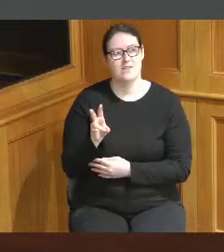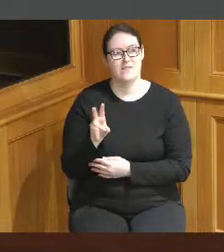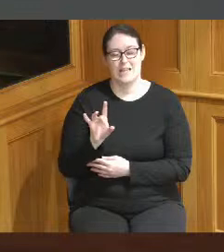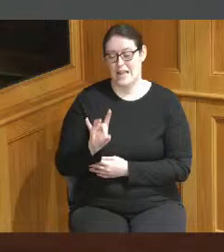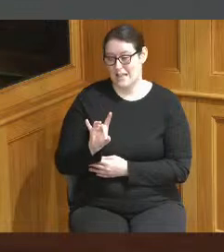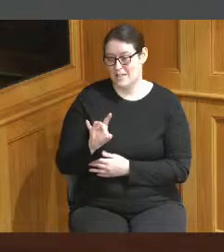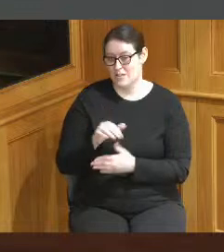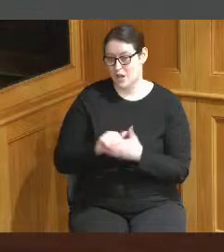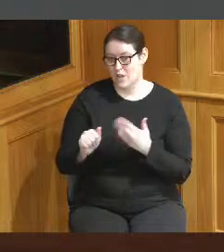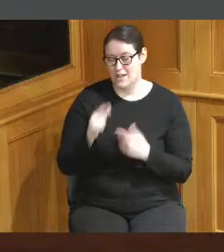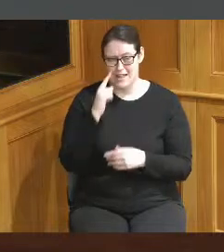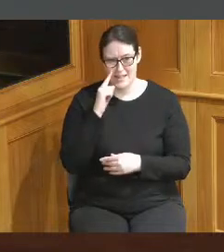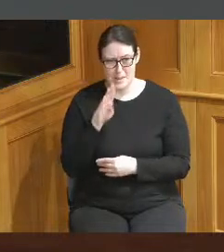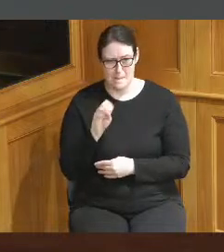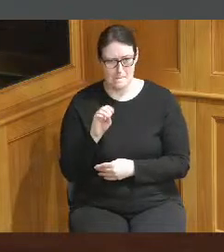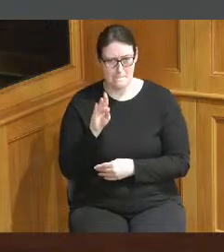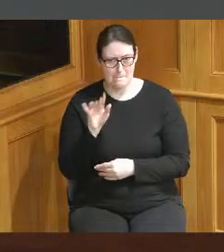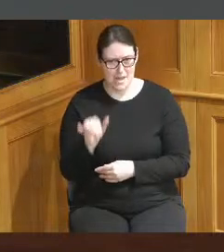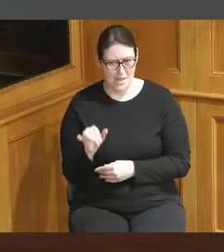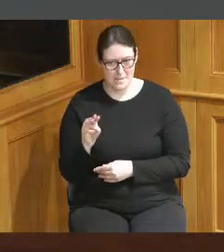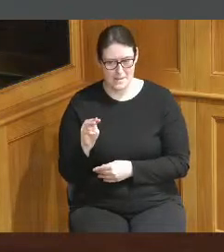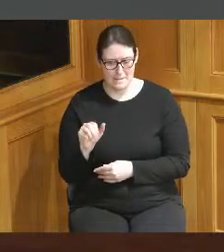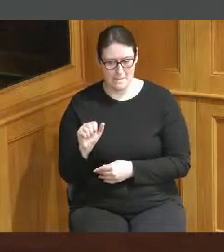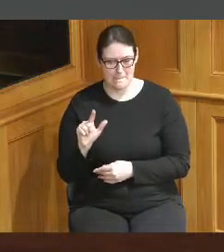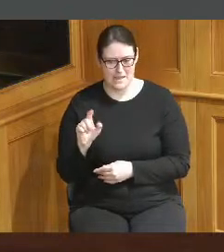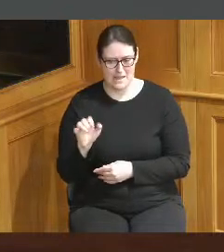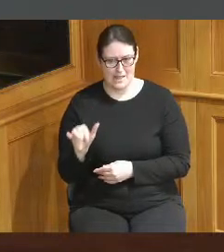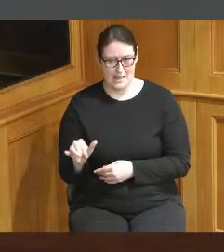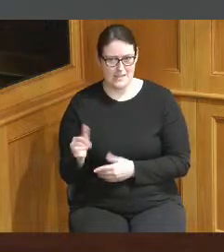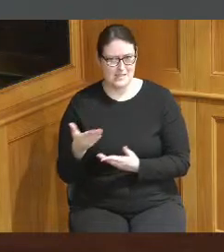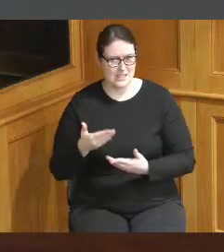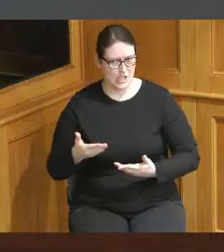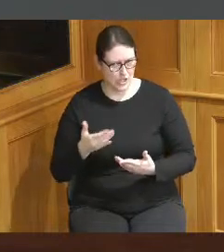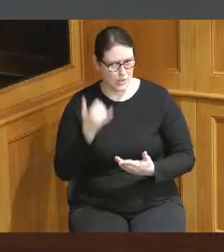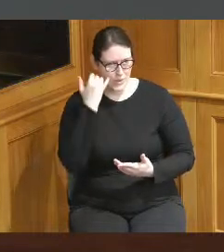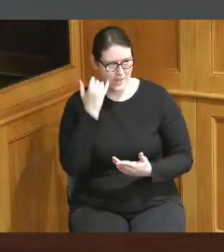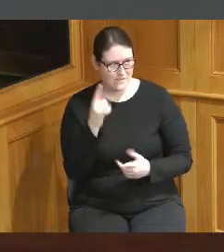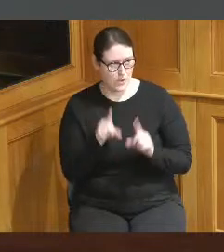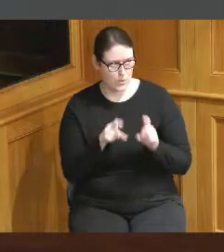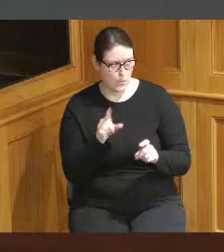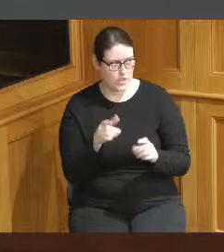served the food to the people cooked it and so we had free food then we had free produce so people